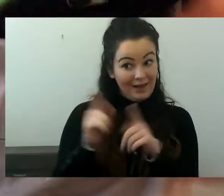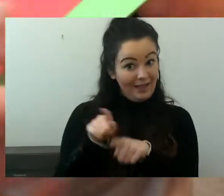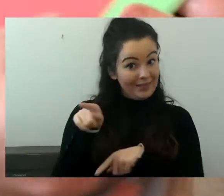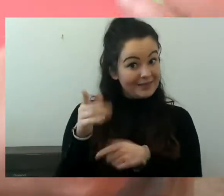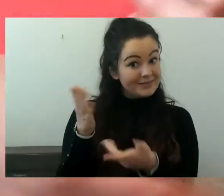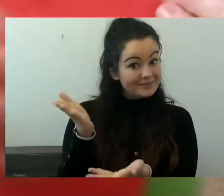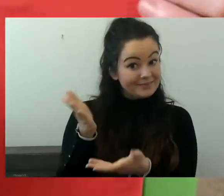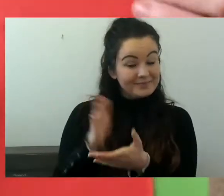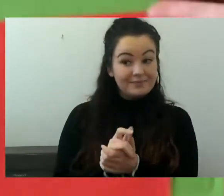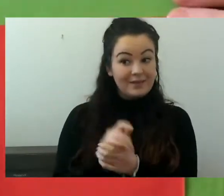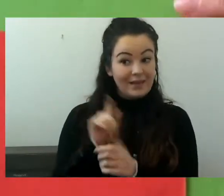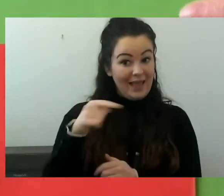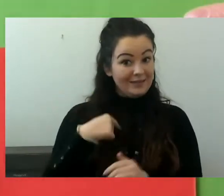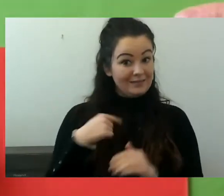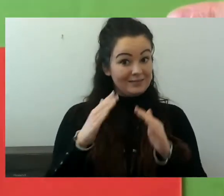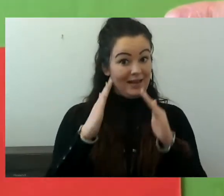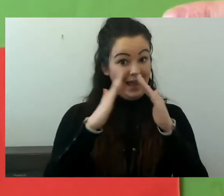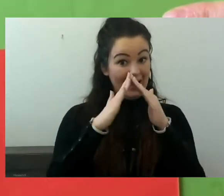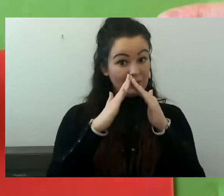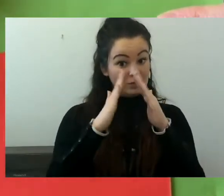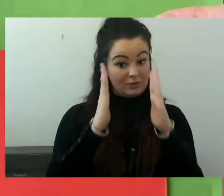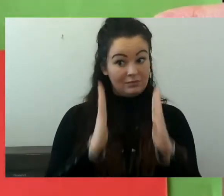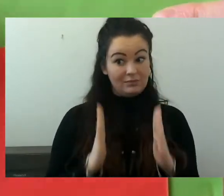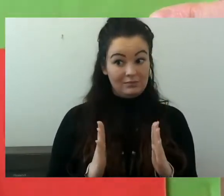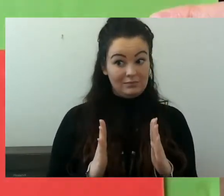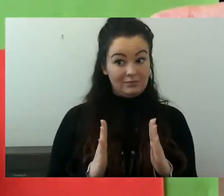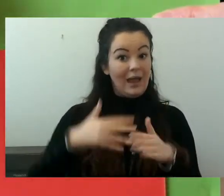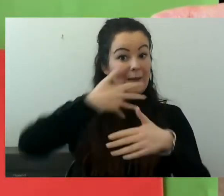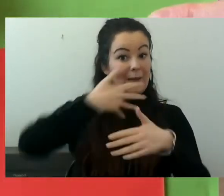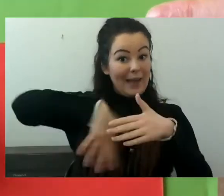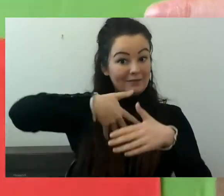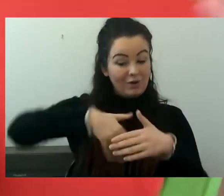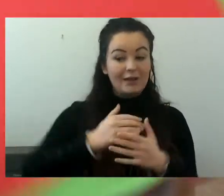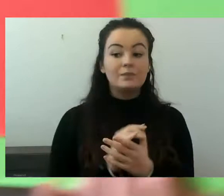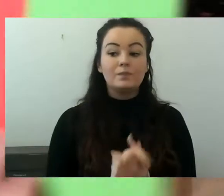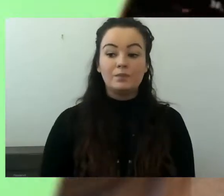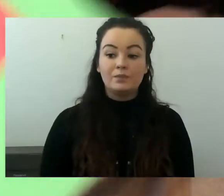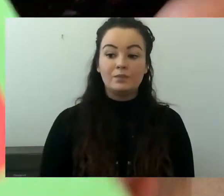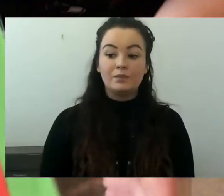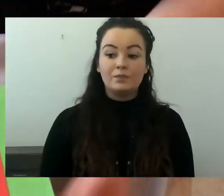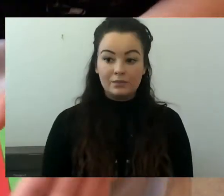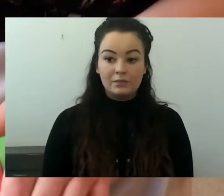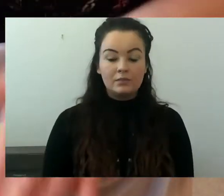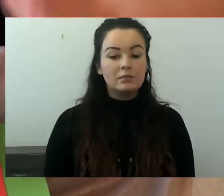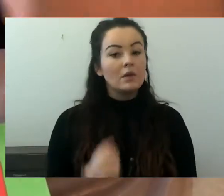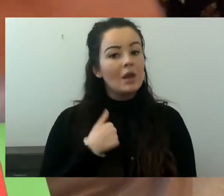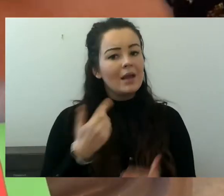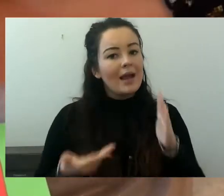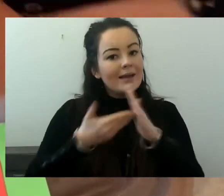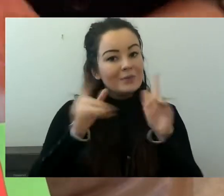there we go. So there's the shape of our house and here's the background. For my roof